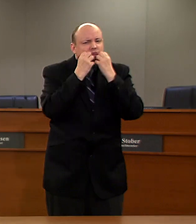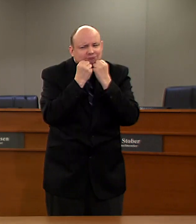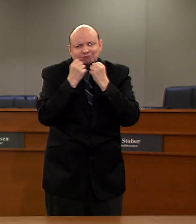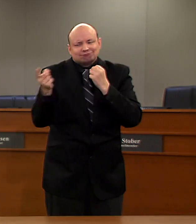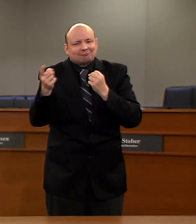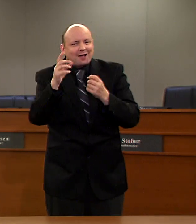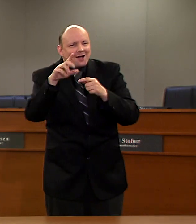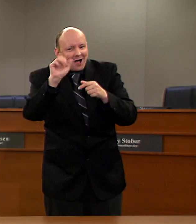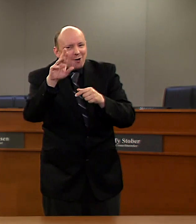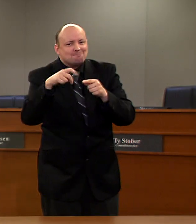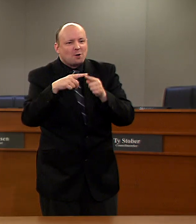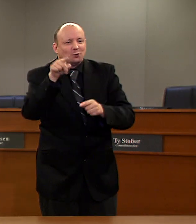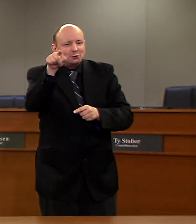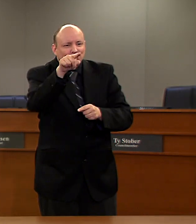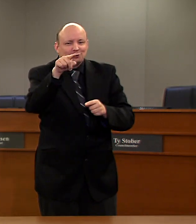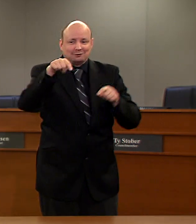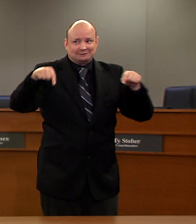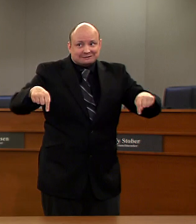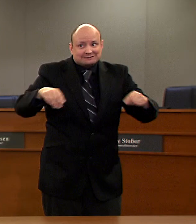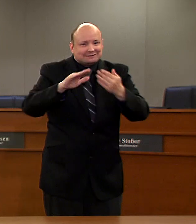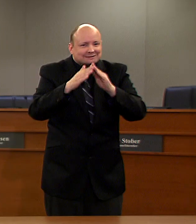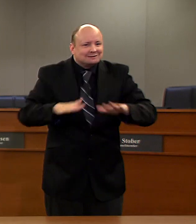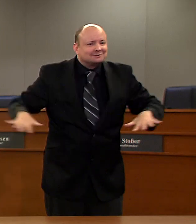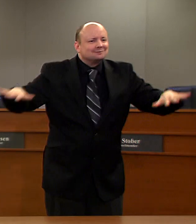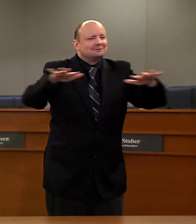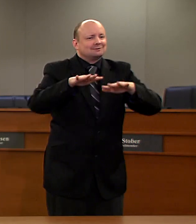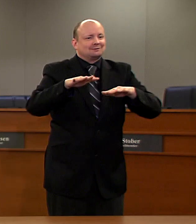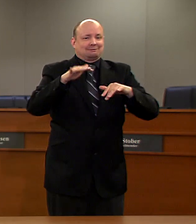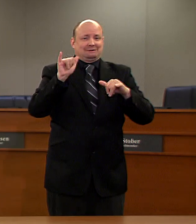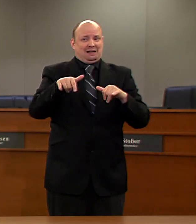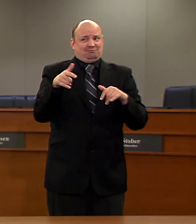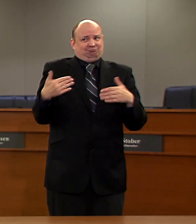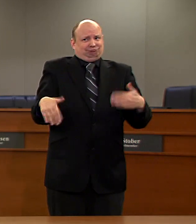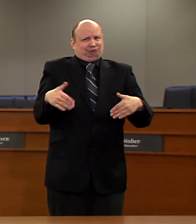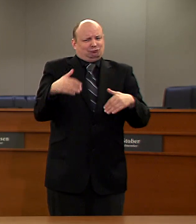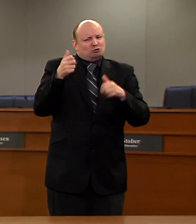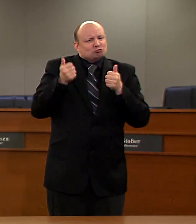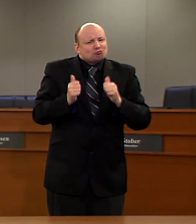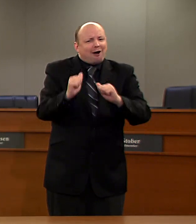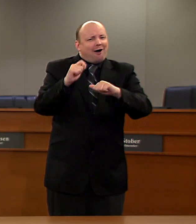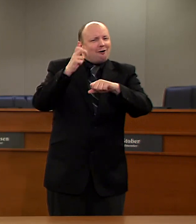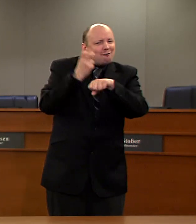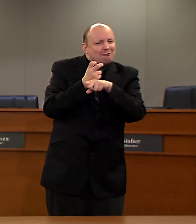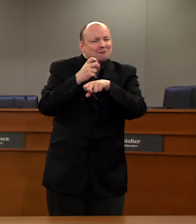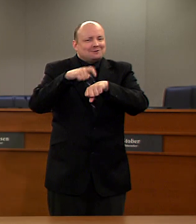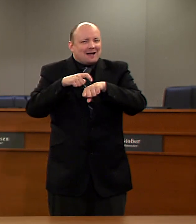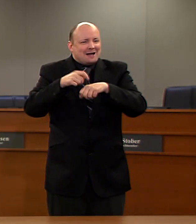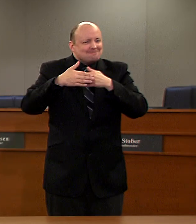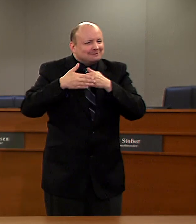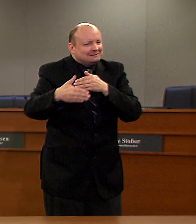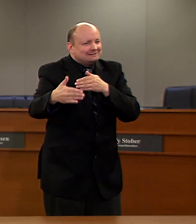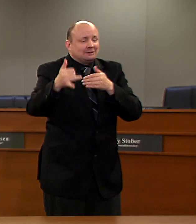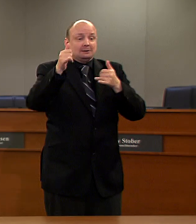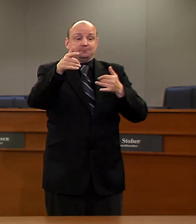And these are very difficult times, we understand that. Please stay informed. Stay strong and stay at home.